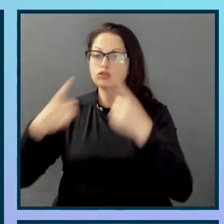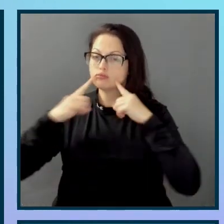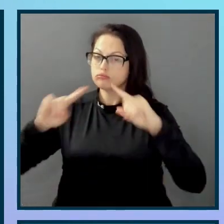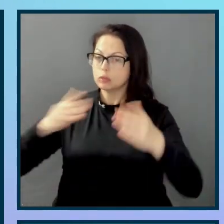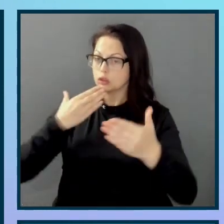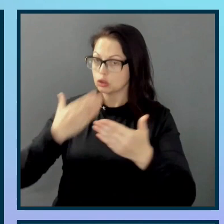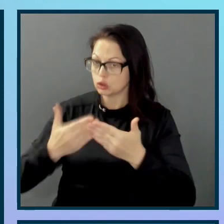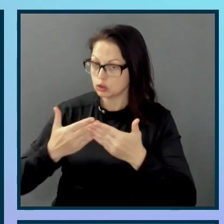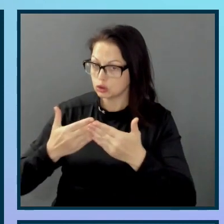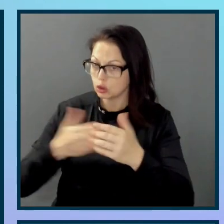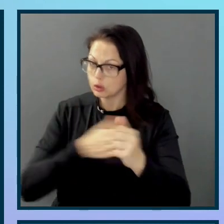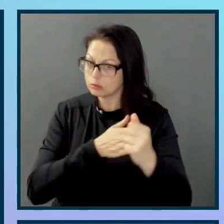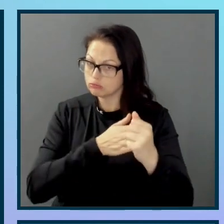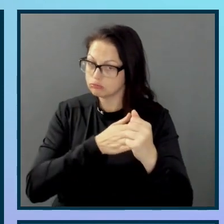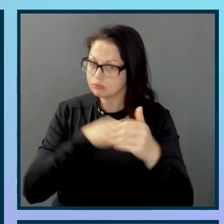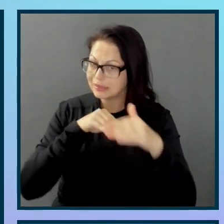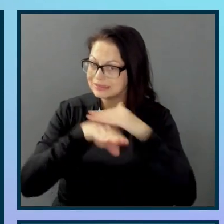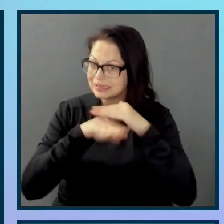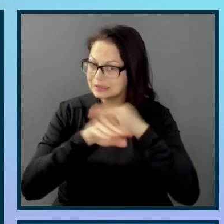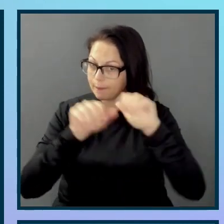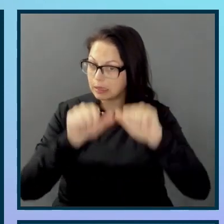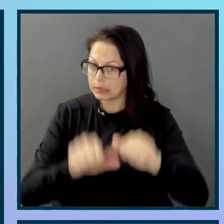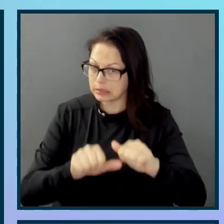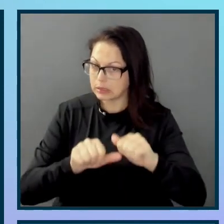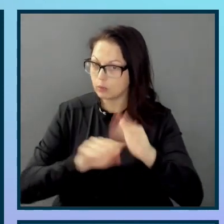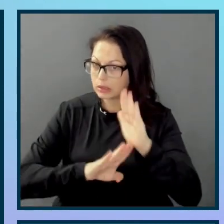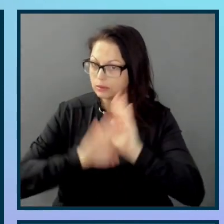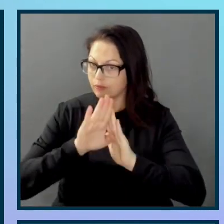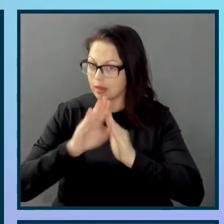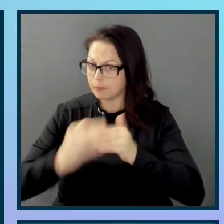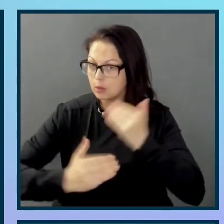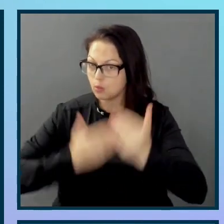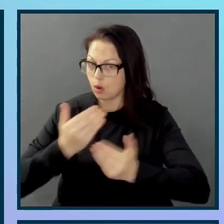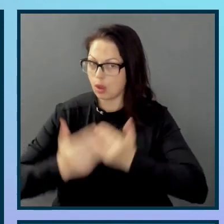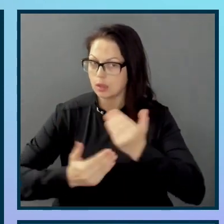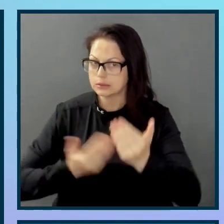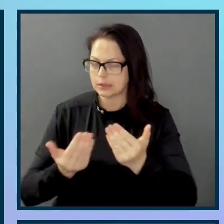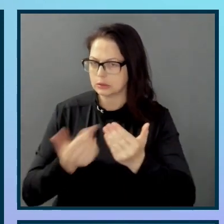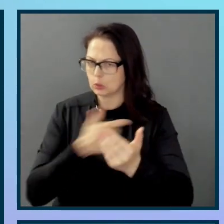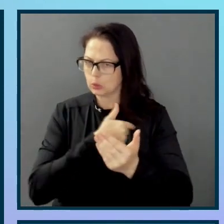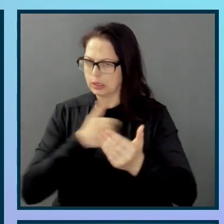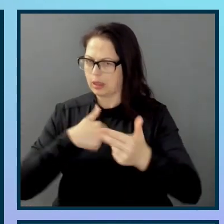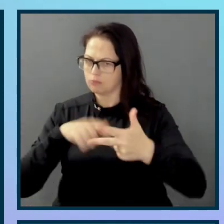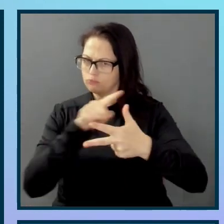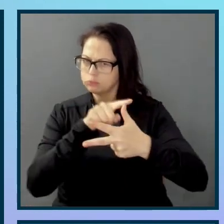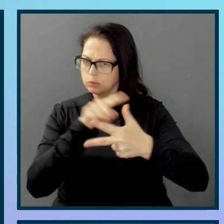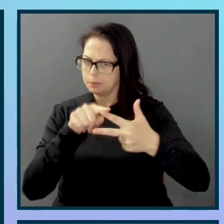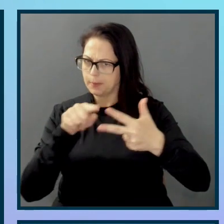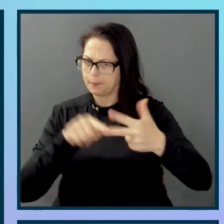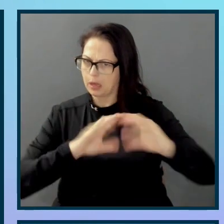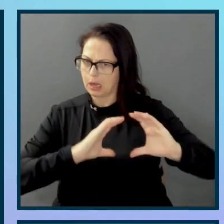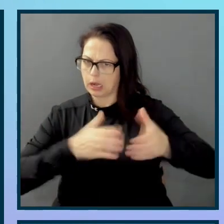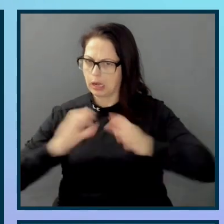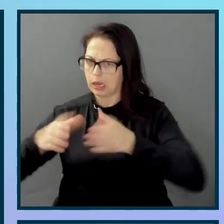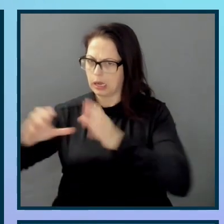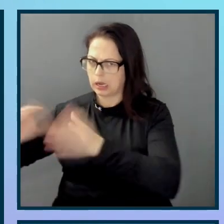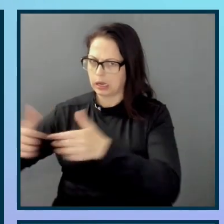in an agile development process, we've broken, we've kind of group these into three different categories. There are the category of practice